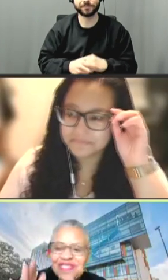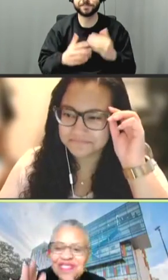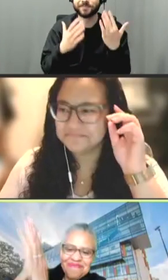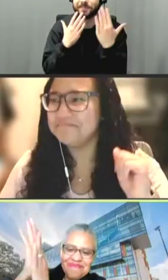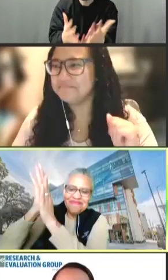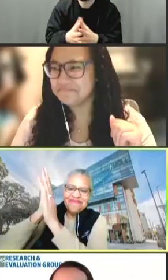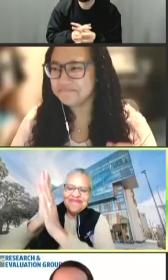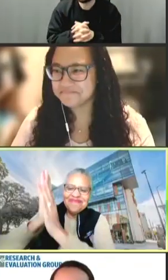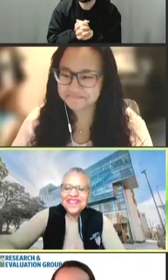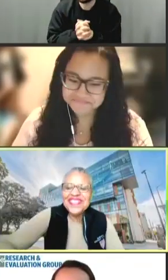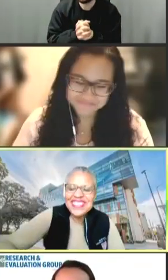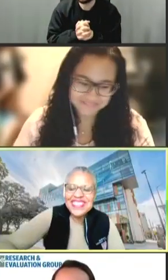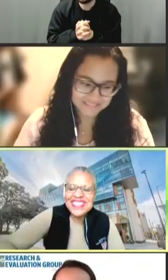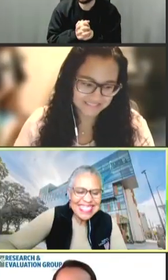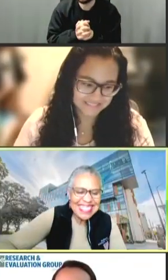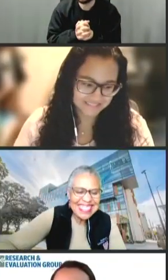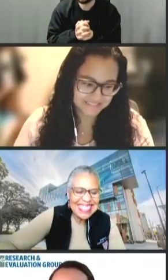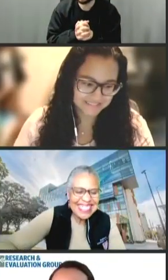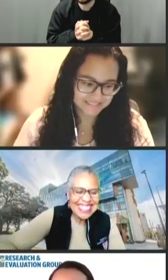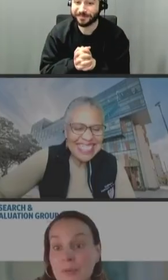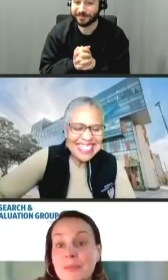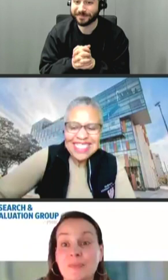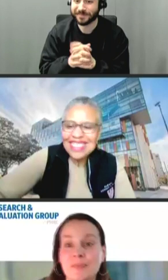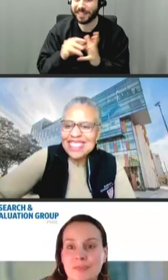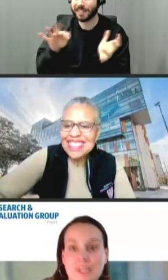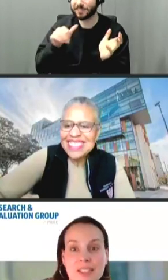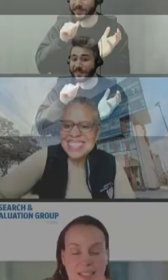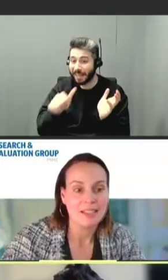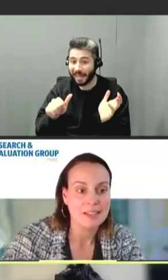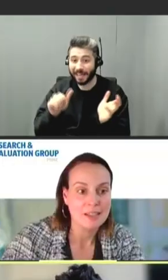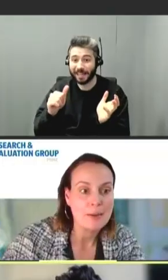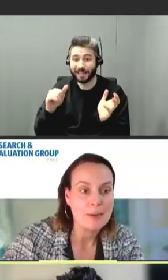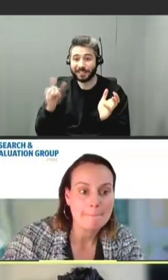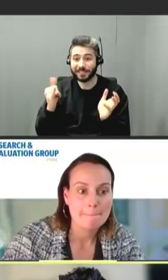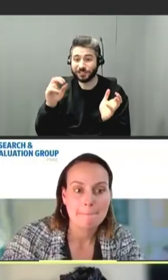Kristen Flickinger: Yes. Jen, I'd love to jump on a soap box if that's okay. Jennifer Keith: Yeah.